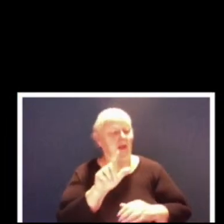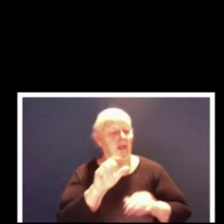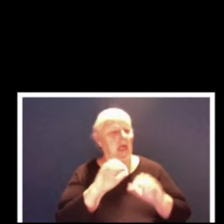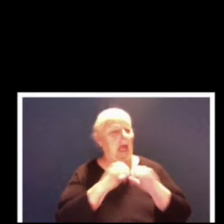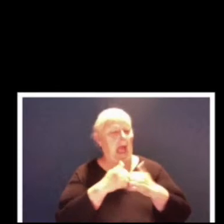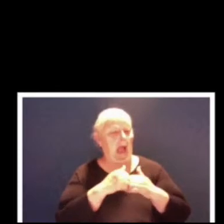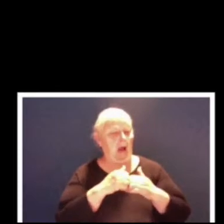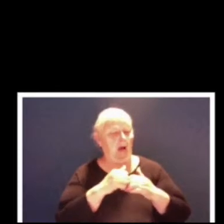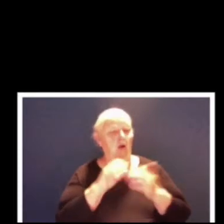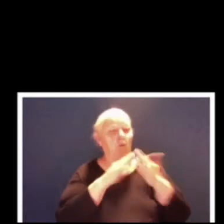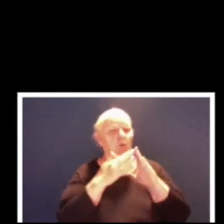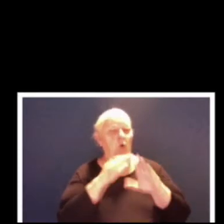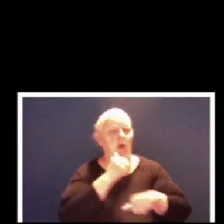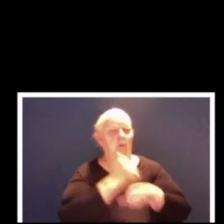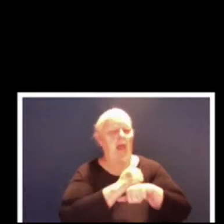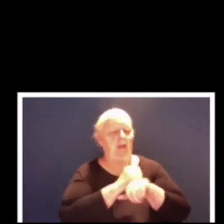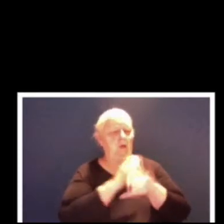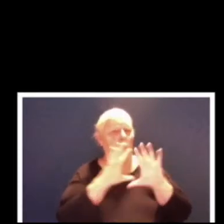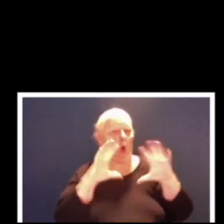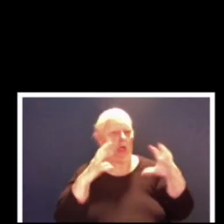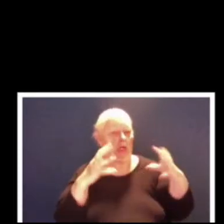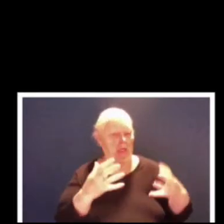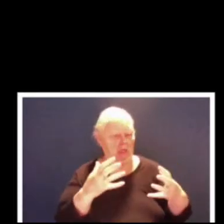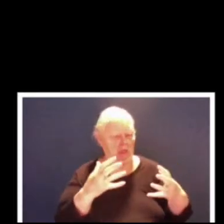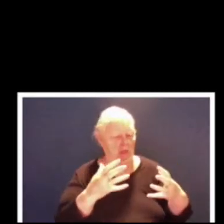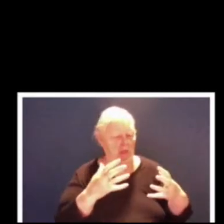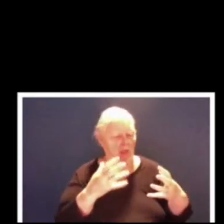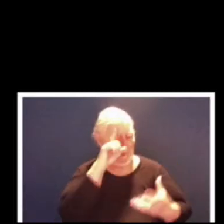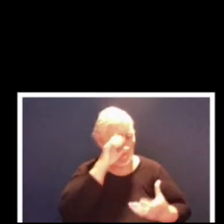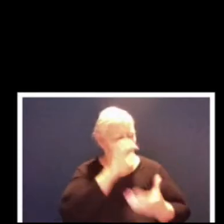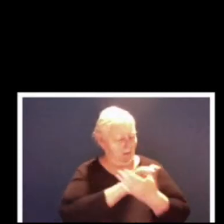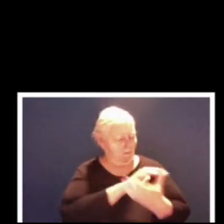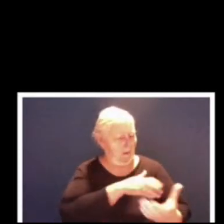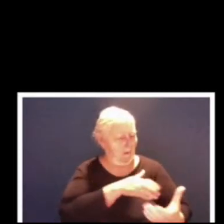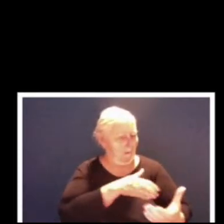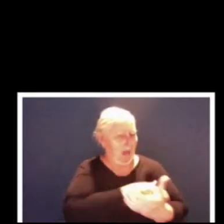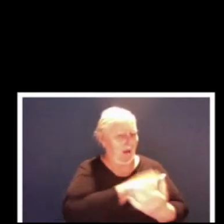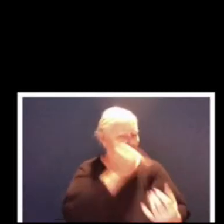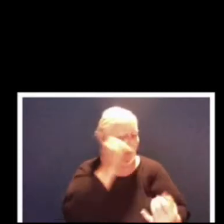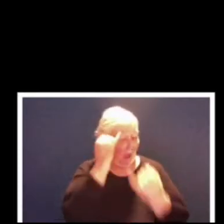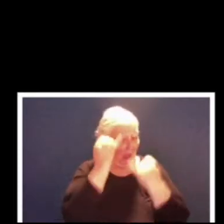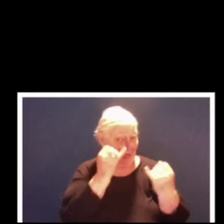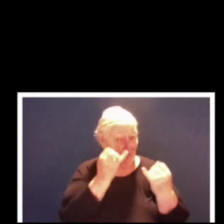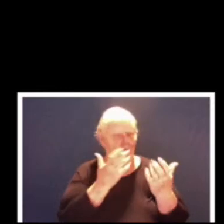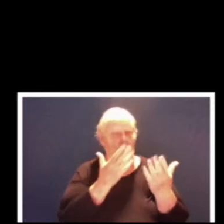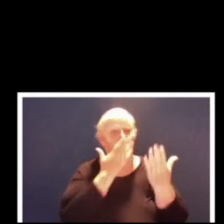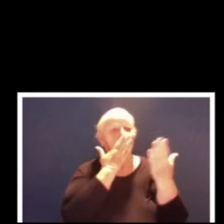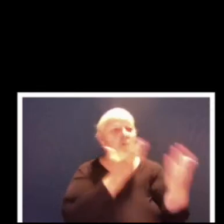who believe in the power of ideas and information. We'd like to thank these organizations for partnering with us.